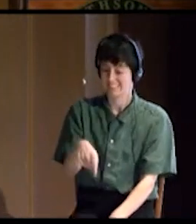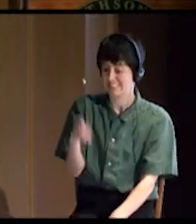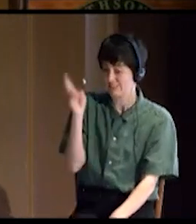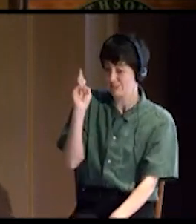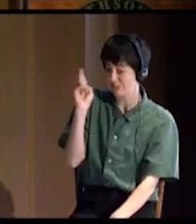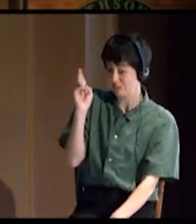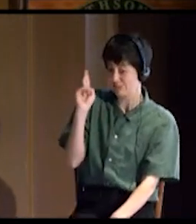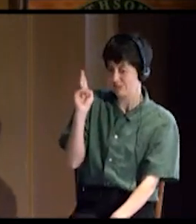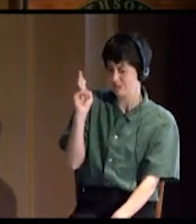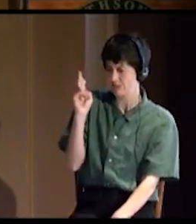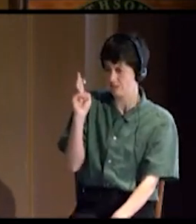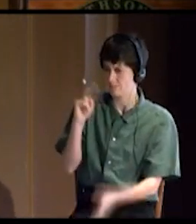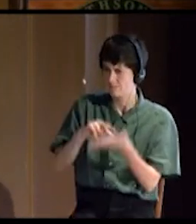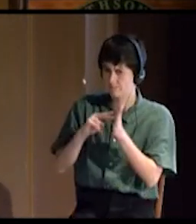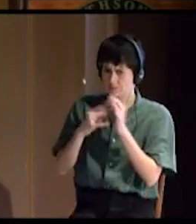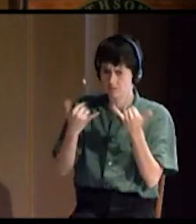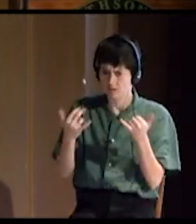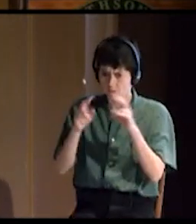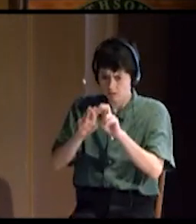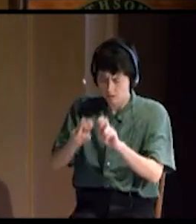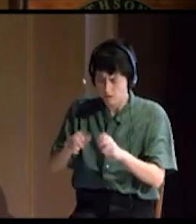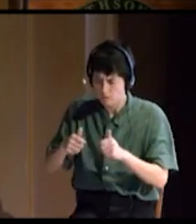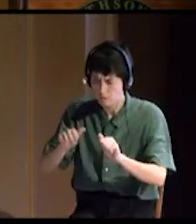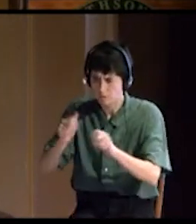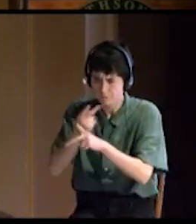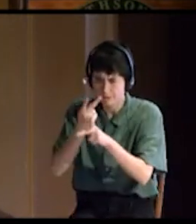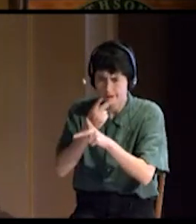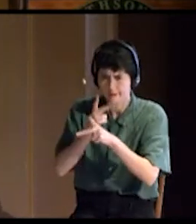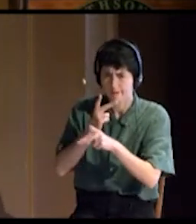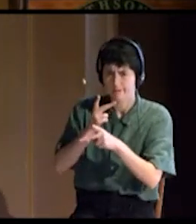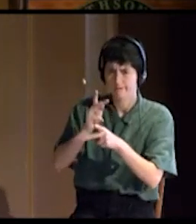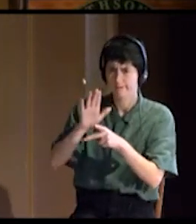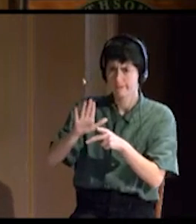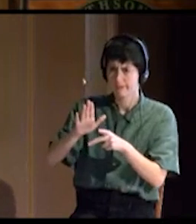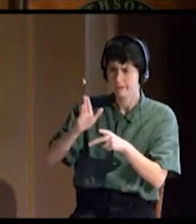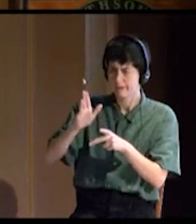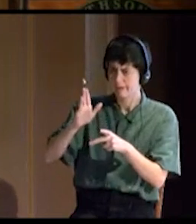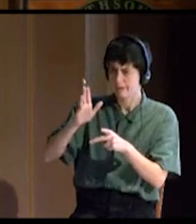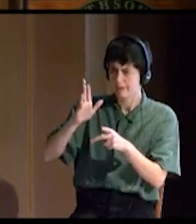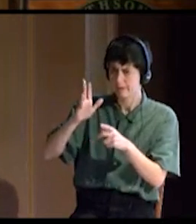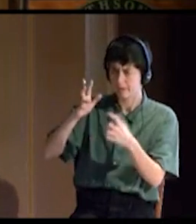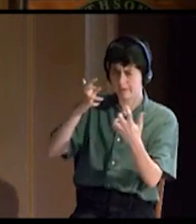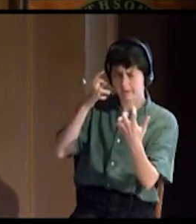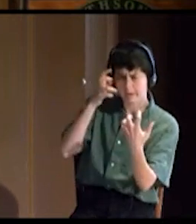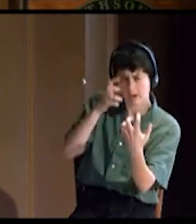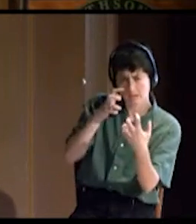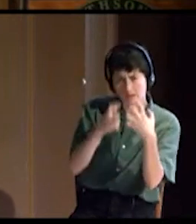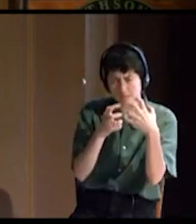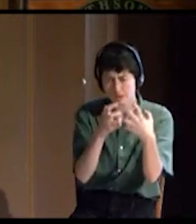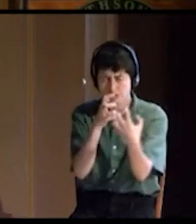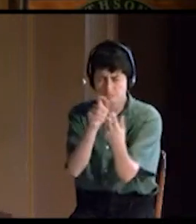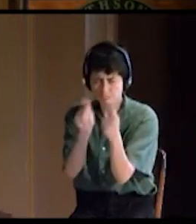and biogeographic history of this group. These networks get really computationally and tractable really quickly as species are added.